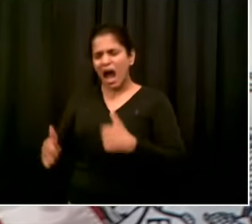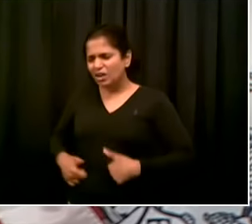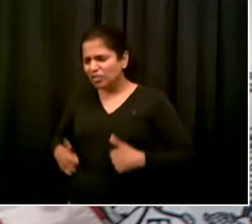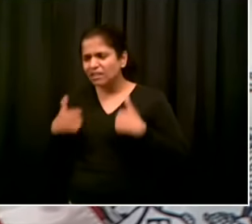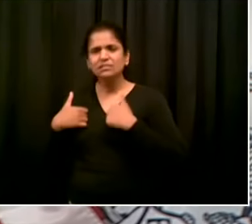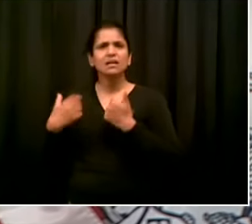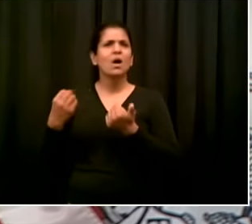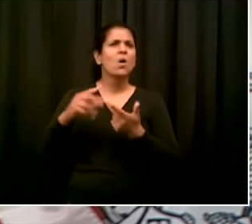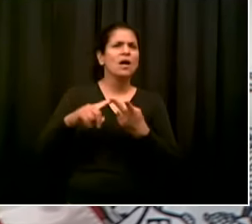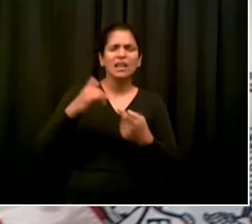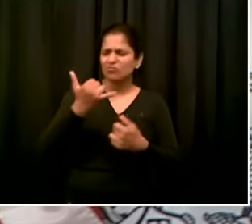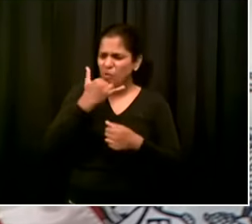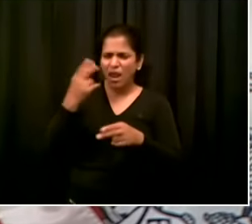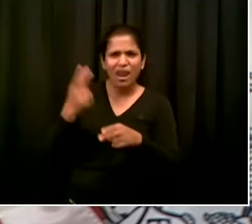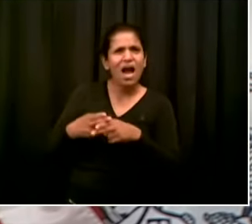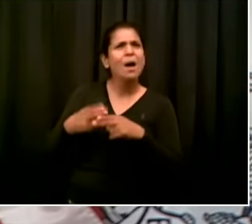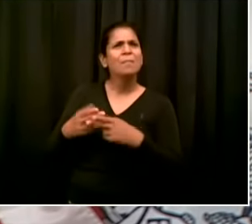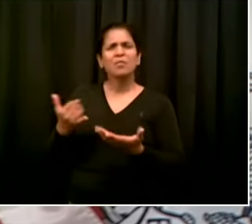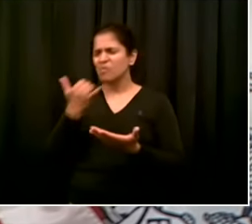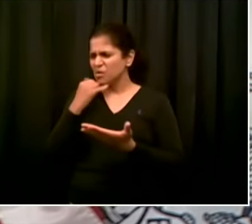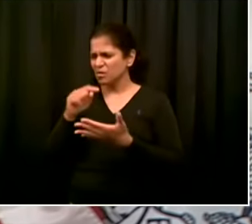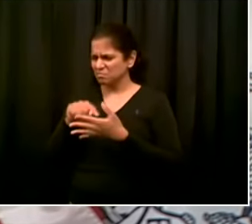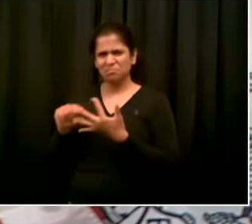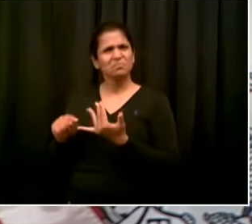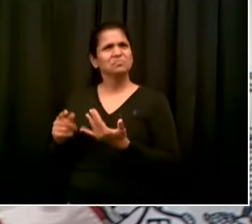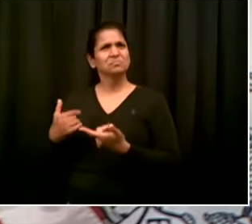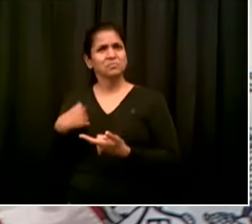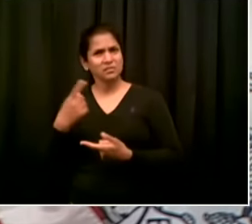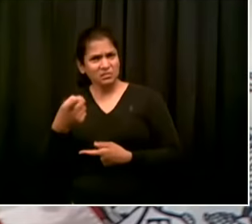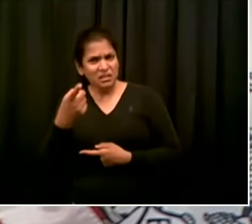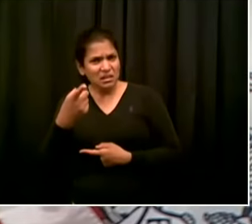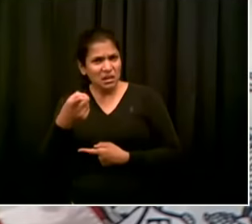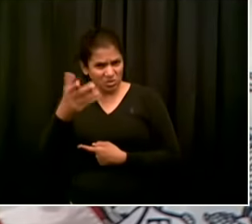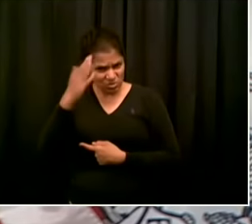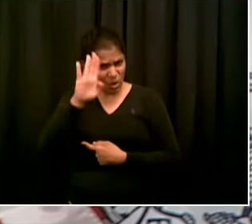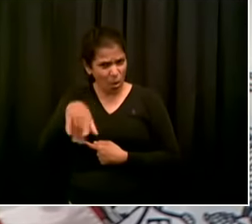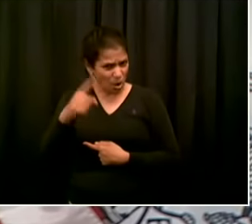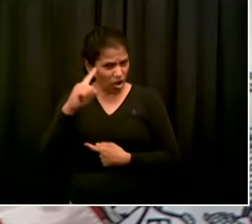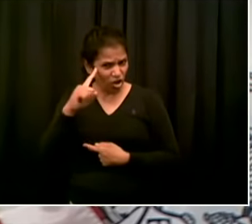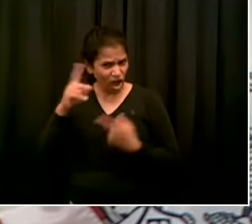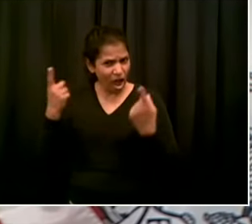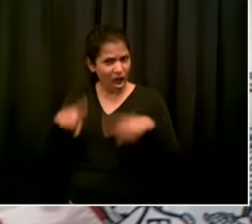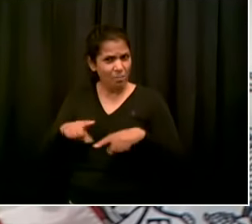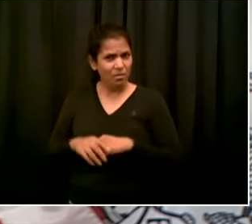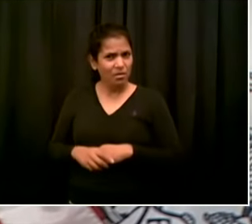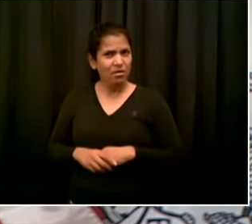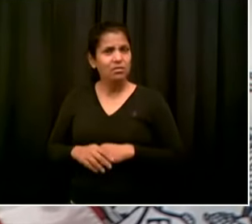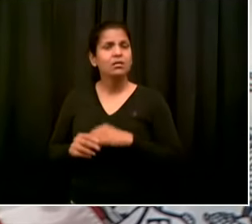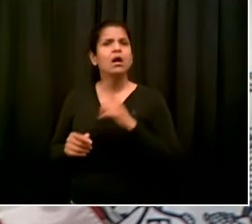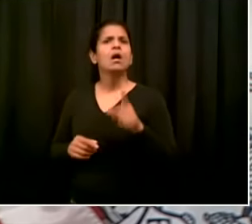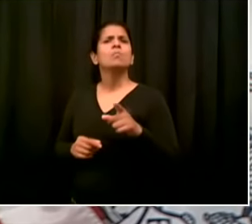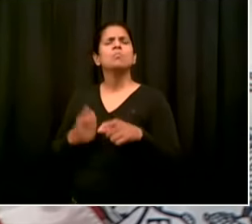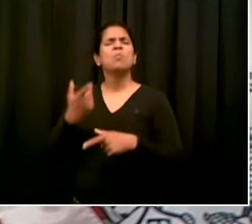OBVIOUSLY WE HAVE THE ABILITY TO LOOK CAREFUL AT WHAT IS HAPPENING. WE ARE SENDING ADDITIONAL